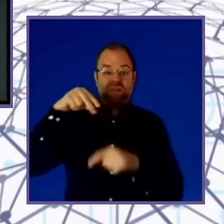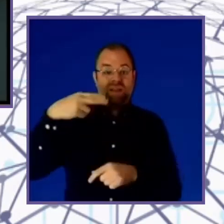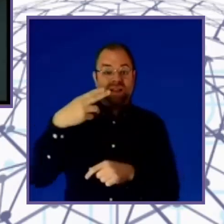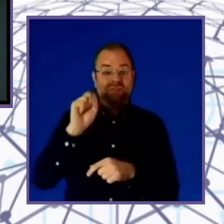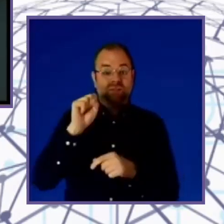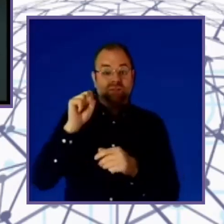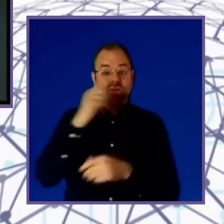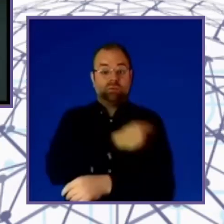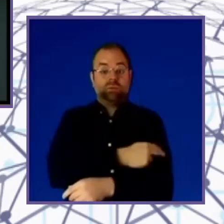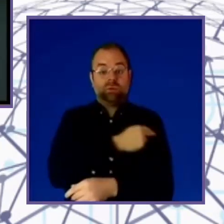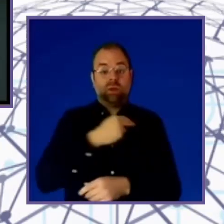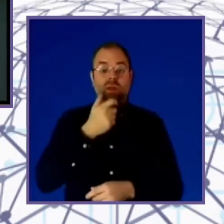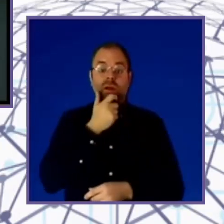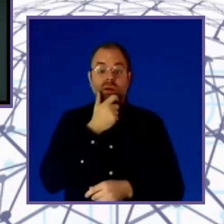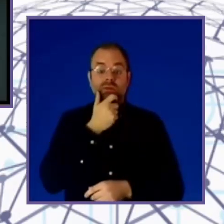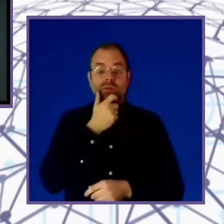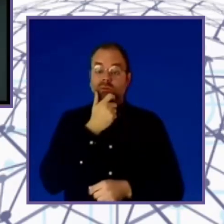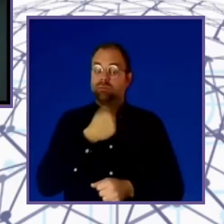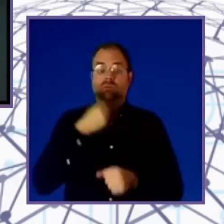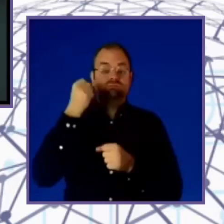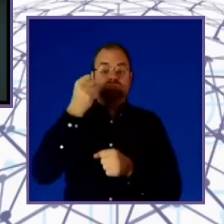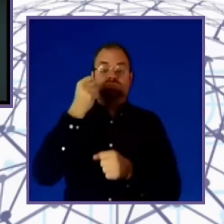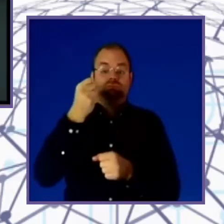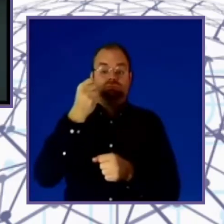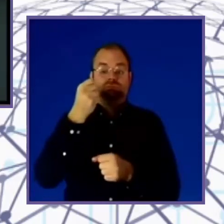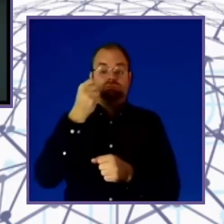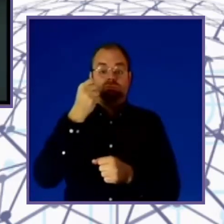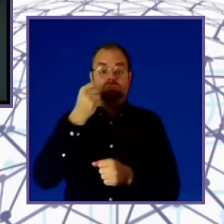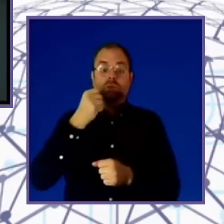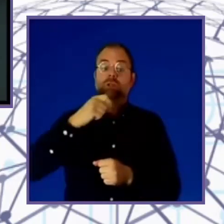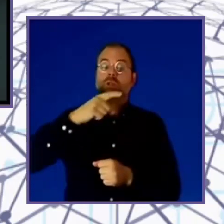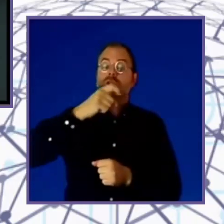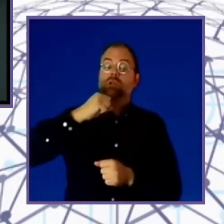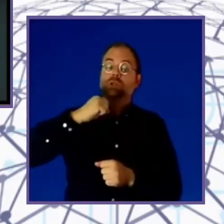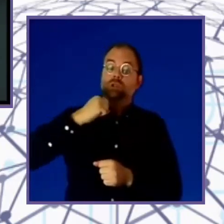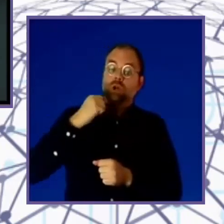from being a torchbearer and transforming the Premier League and I put if we can transform